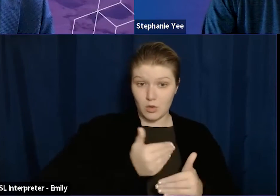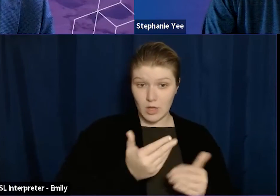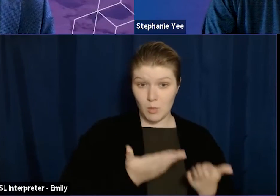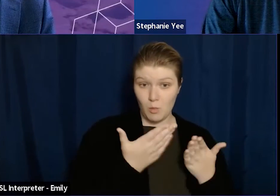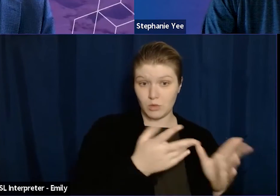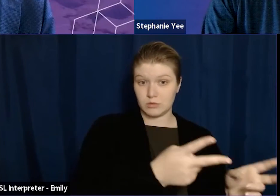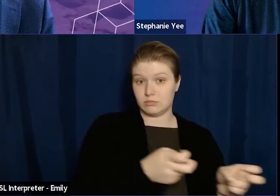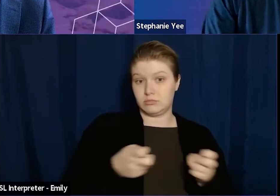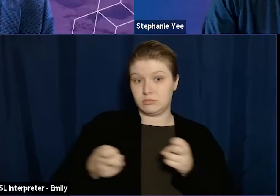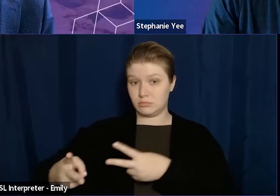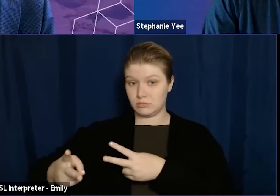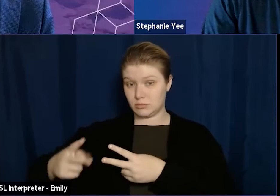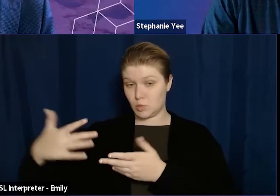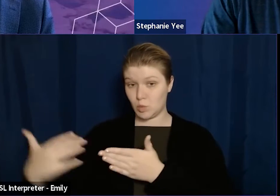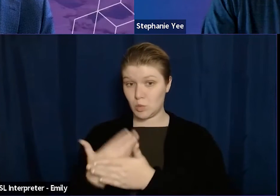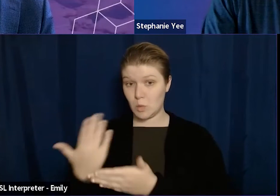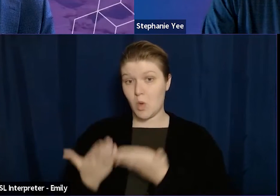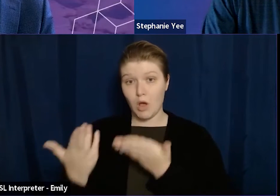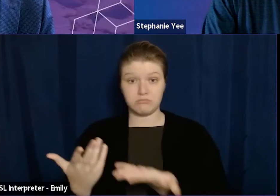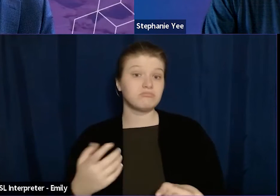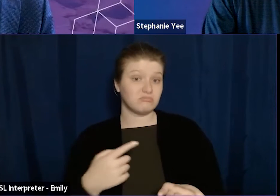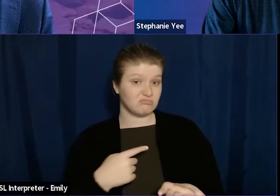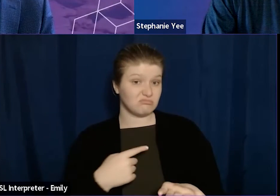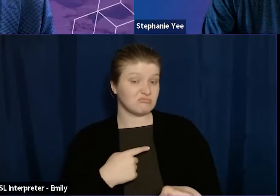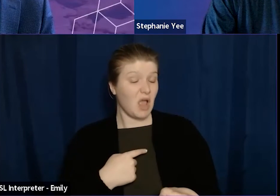I would put that in the feedback as something you might want to see.